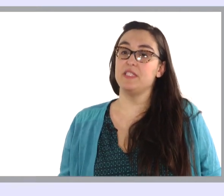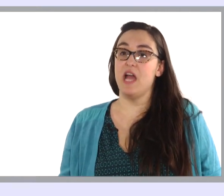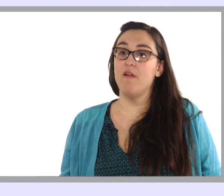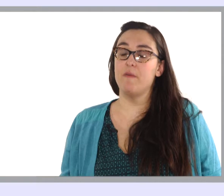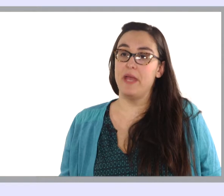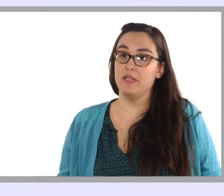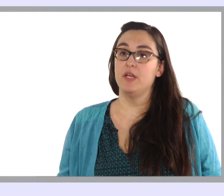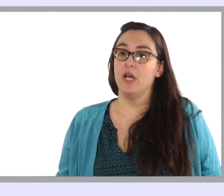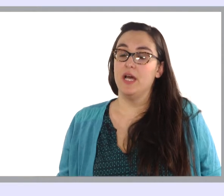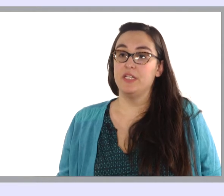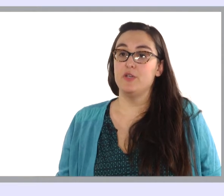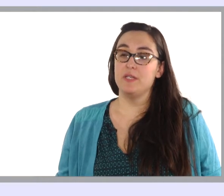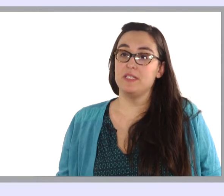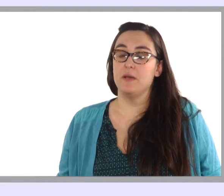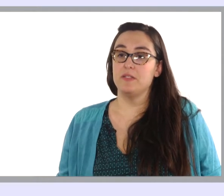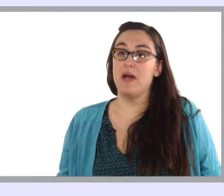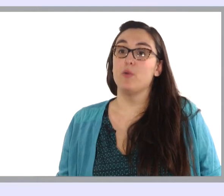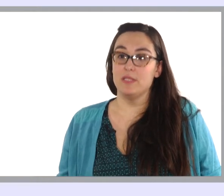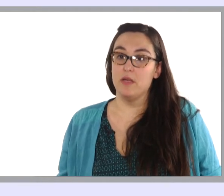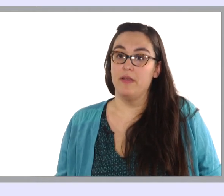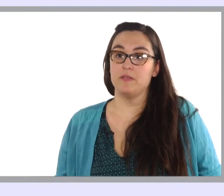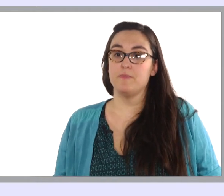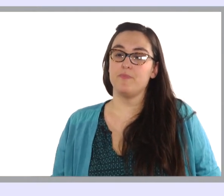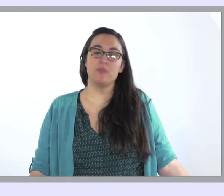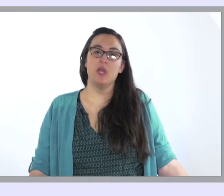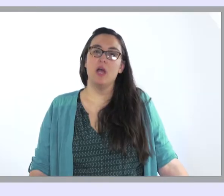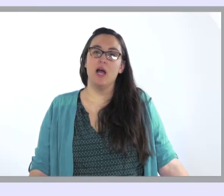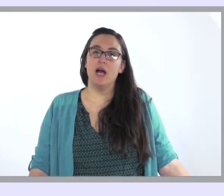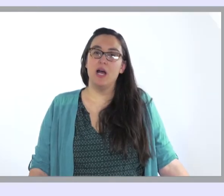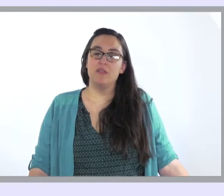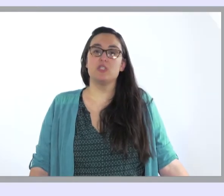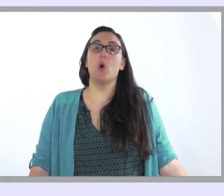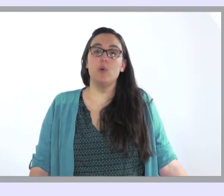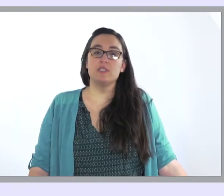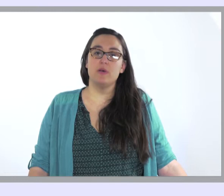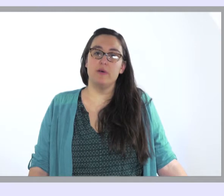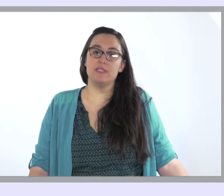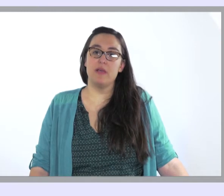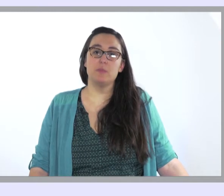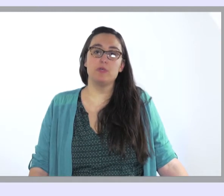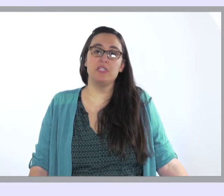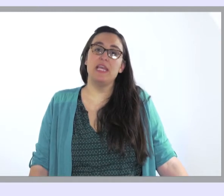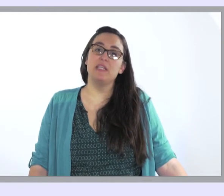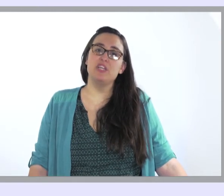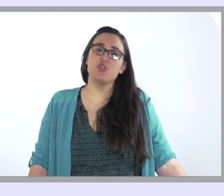that is the alphabet that uses the manual signs. There is also a sign supported English